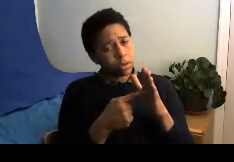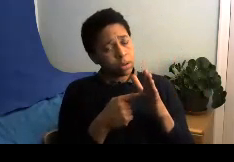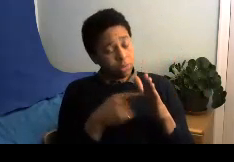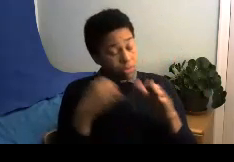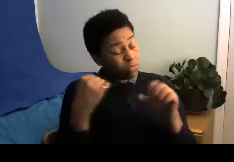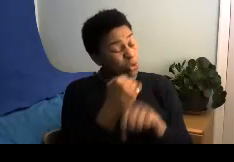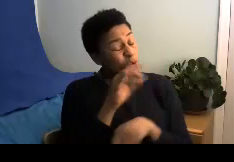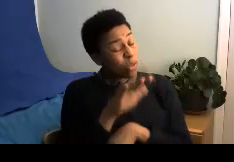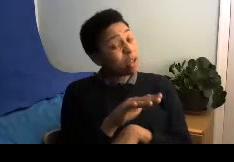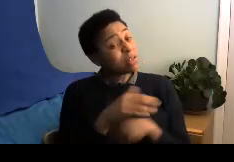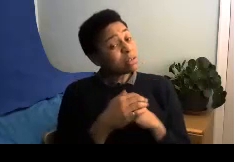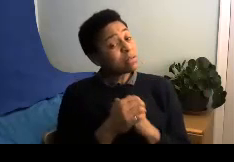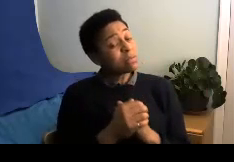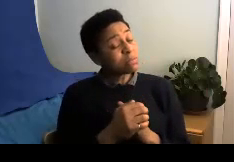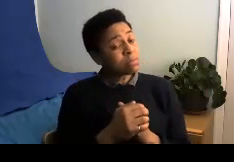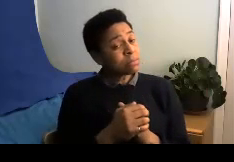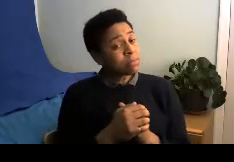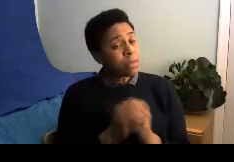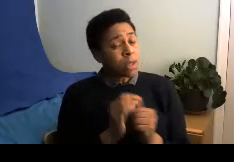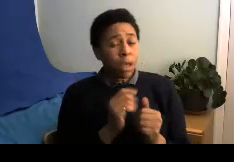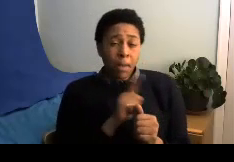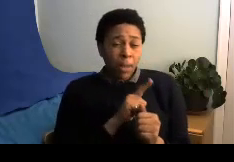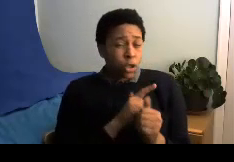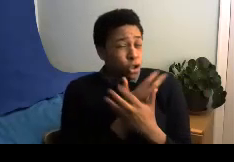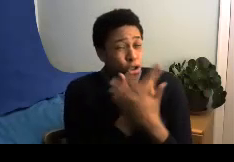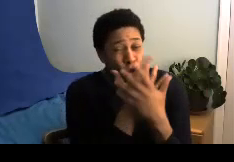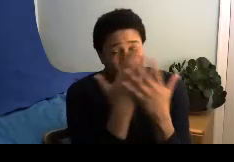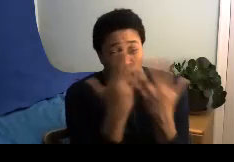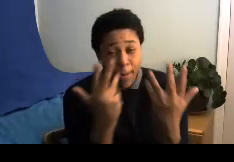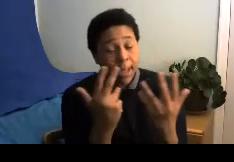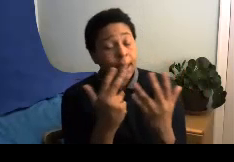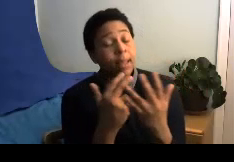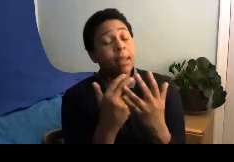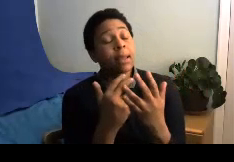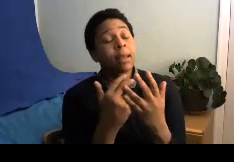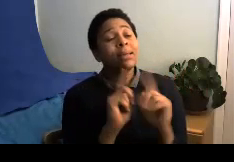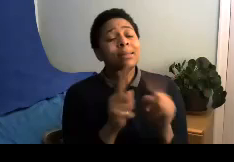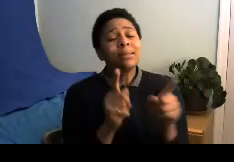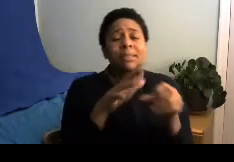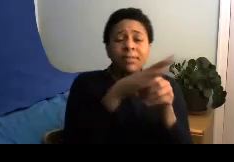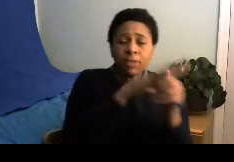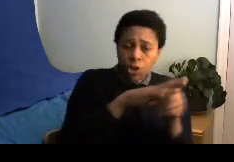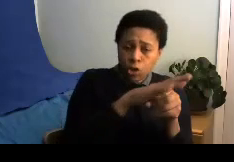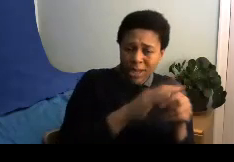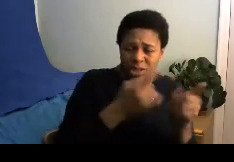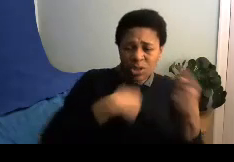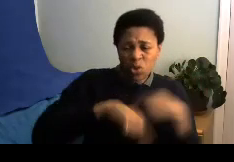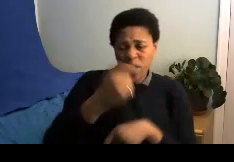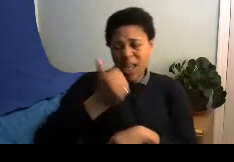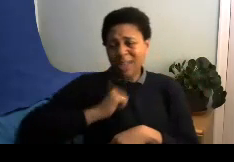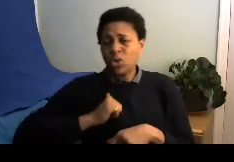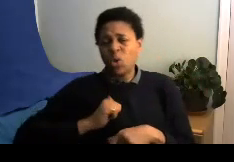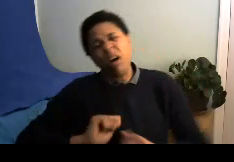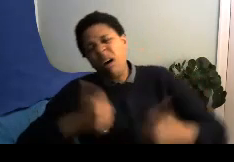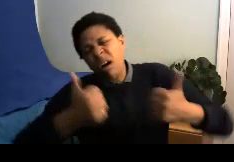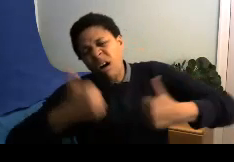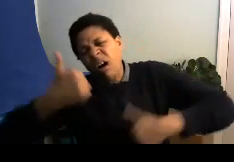spoken about, you know, there's so many kinds of situations that we take for granted, that we haven't seen from the